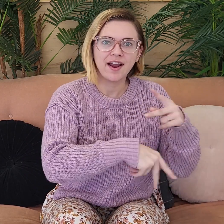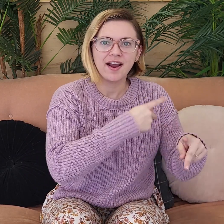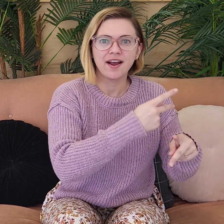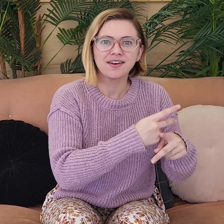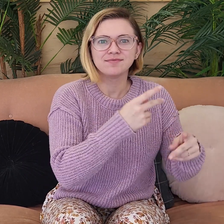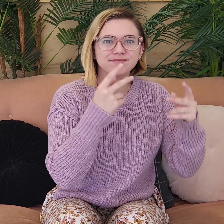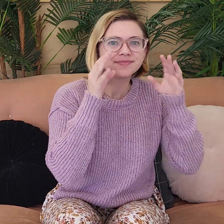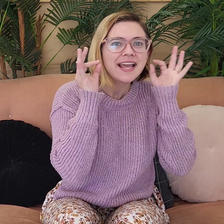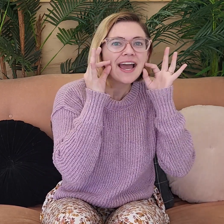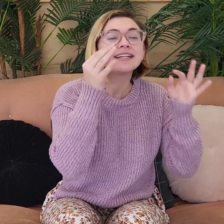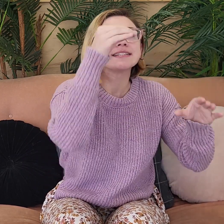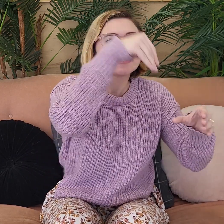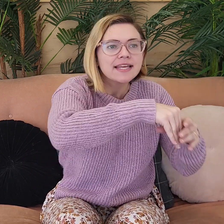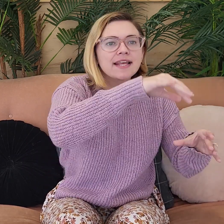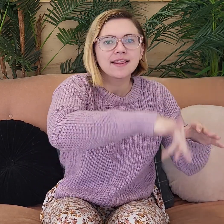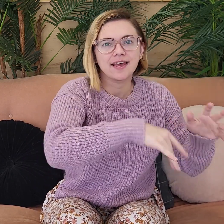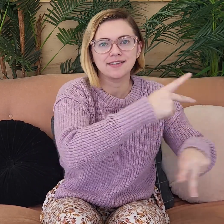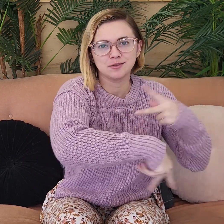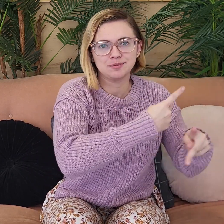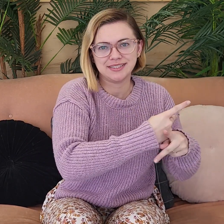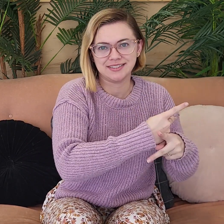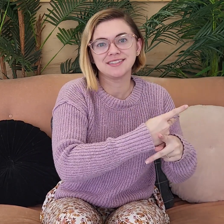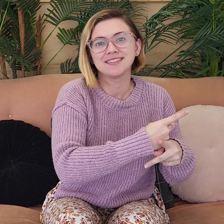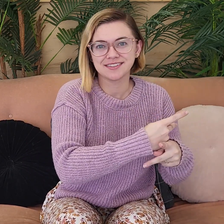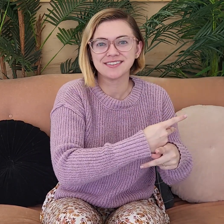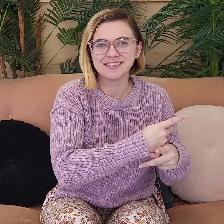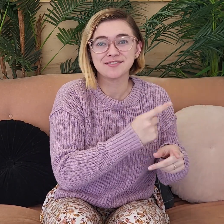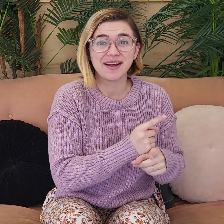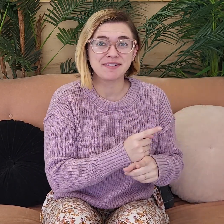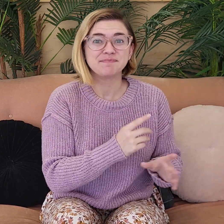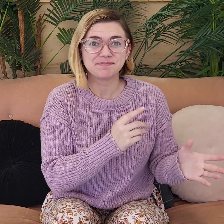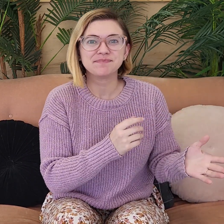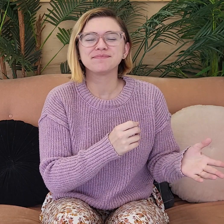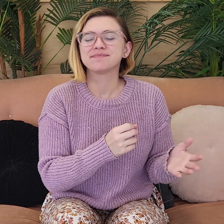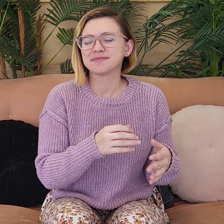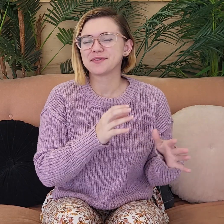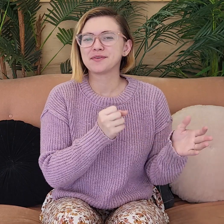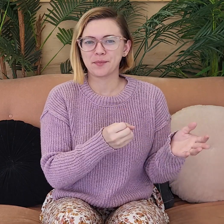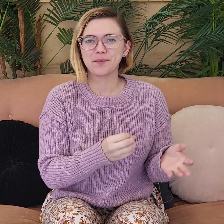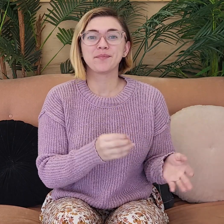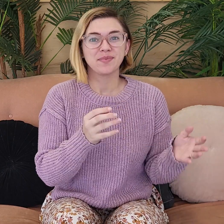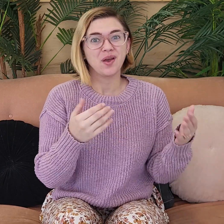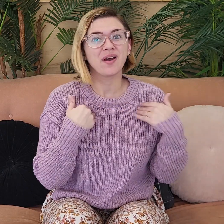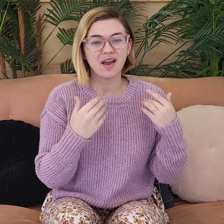kinds of cats that are within that species, right? So